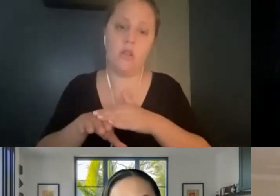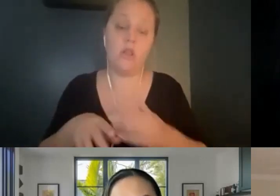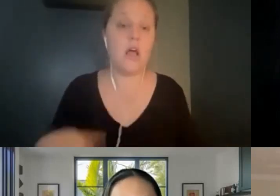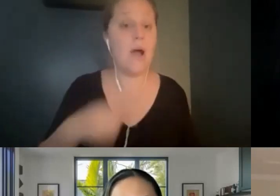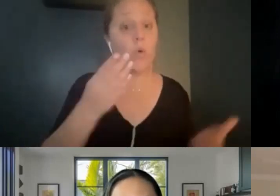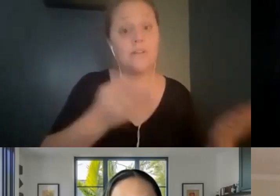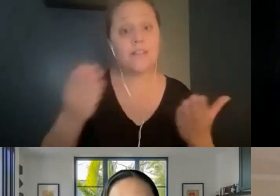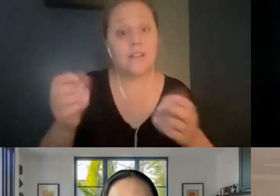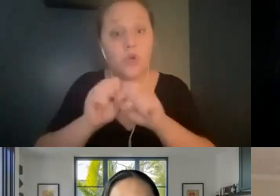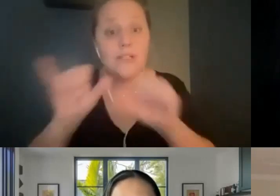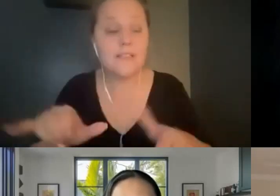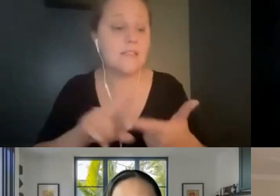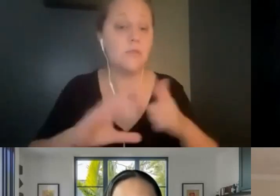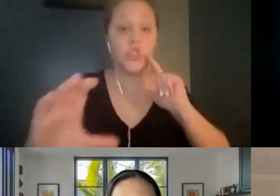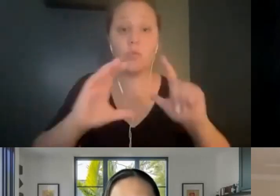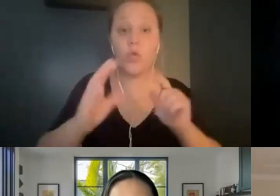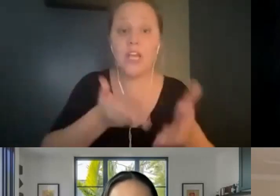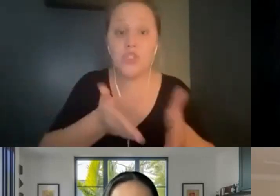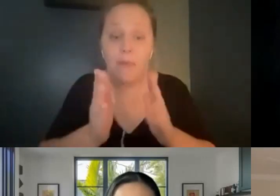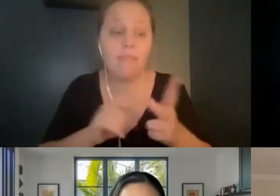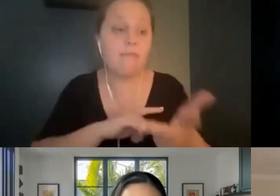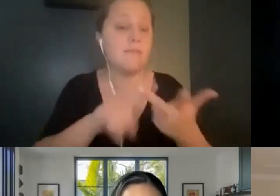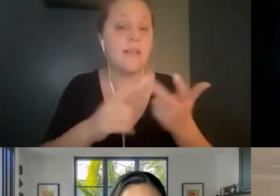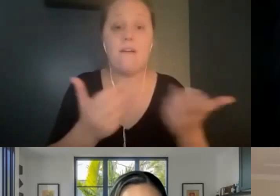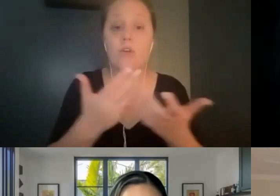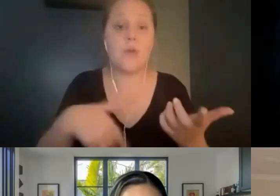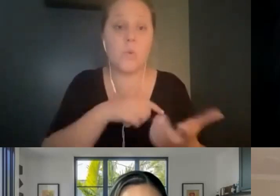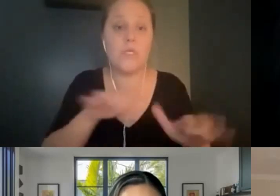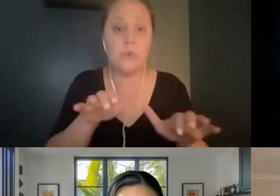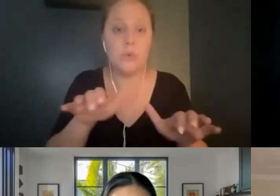methods, and our way of doing business can be utilized by everyone no matter